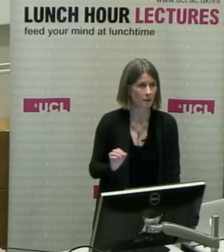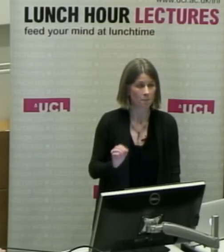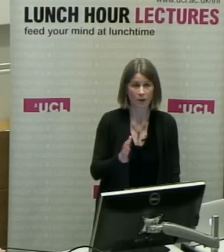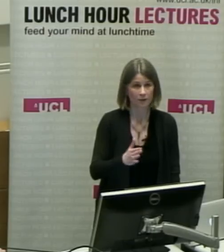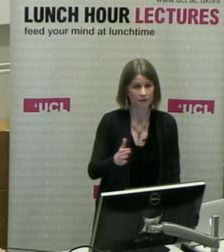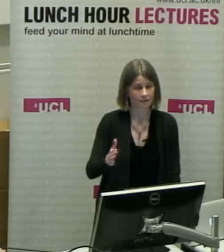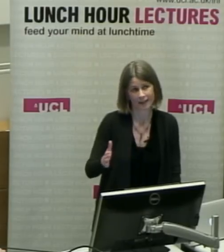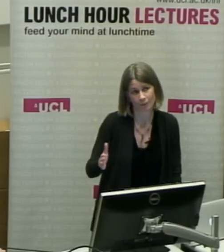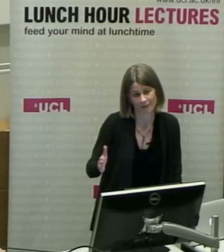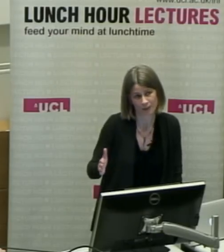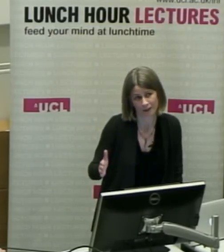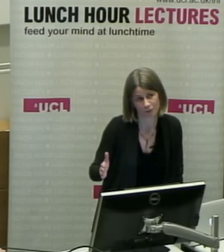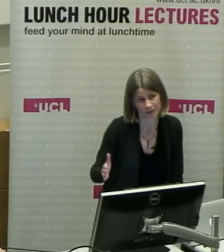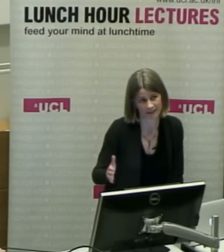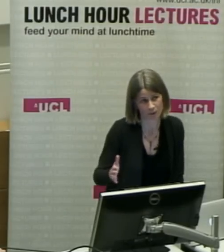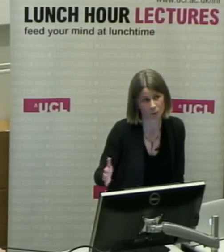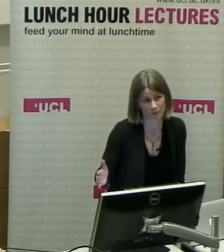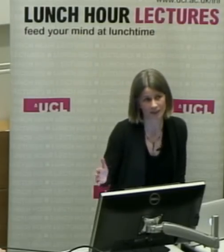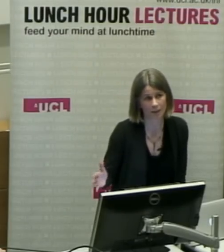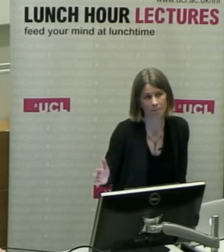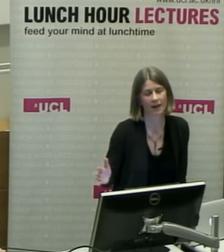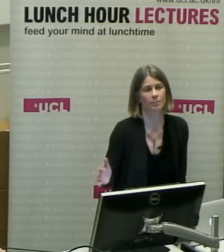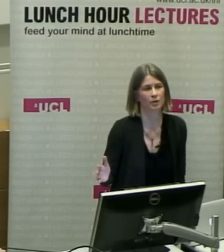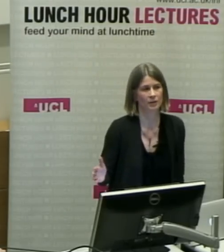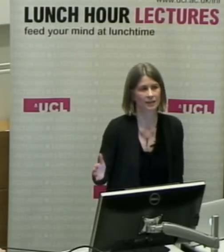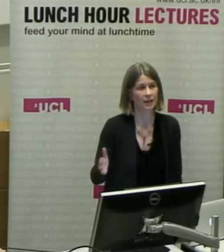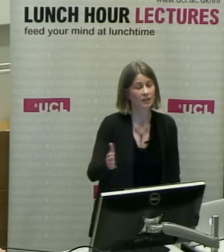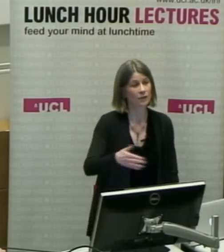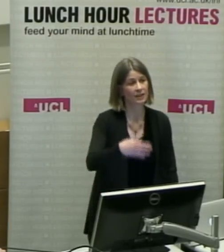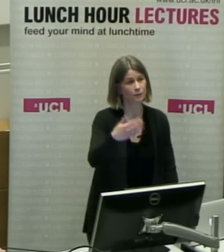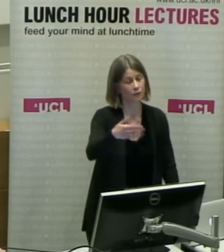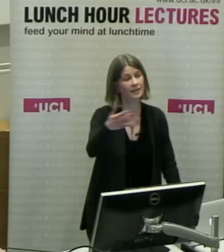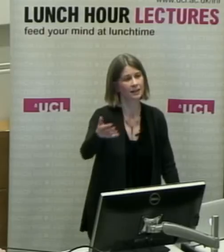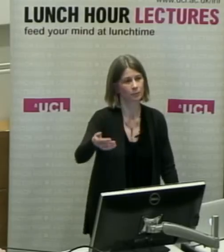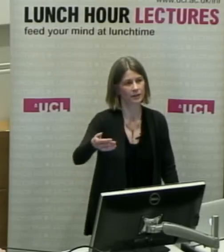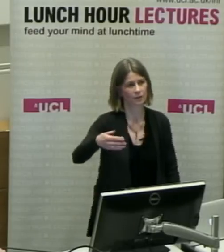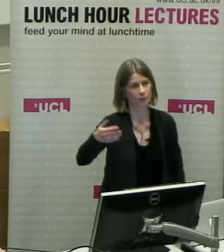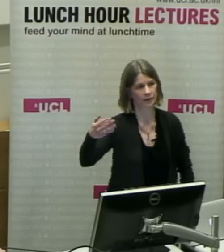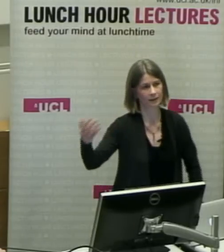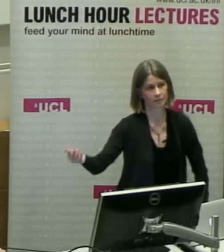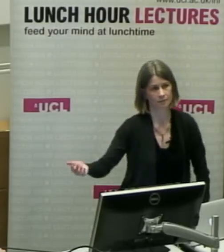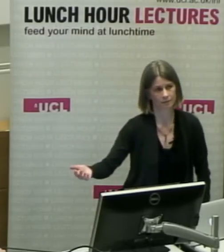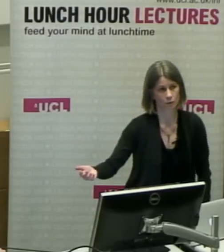but they will never be 100%. There would always be some ambiguity. These forensic lip-readers operate in courtrooms,